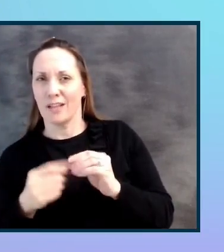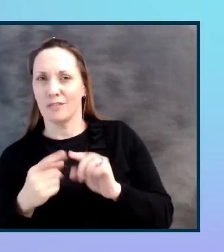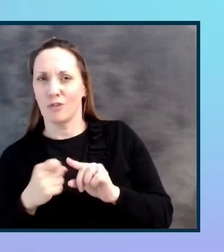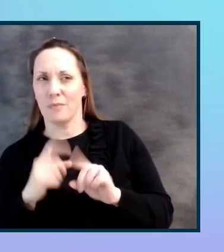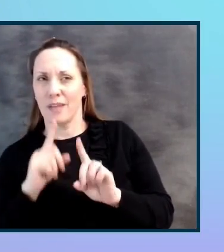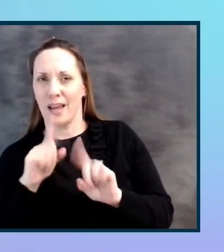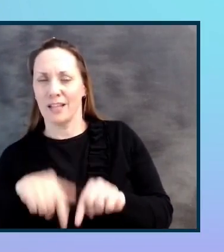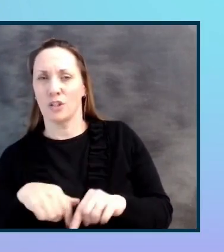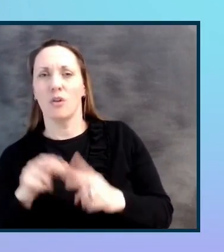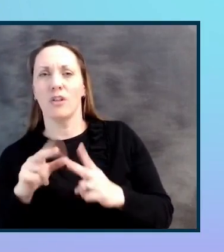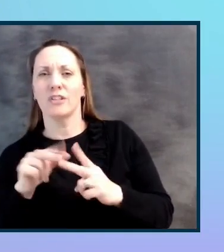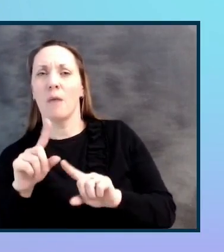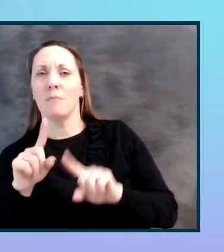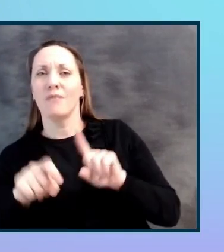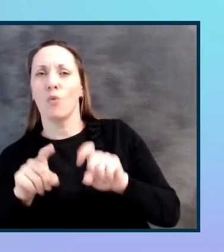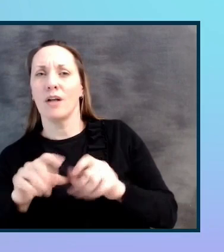There's a couple of questions around Zoom.